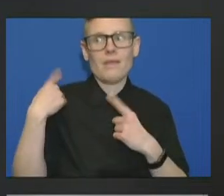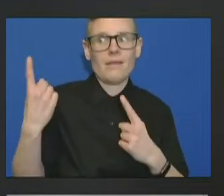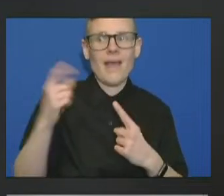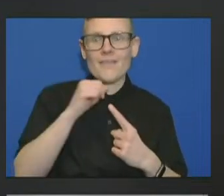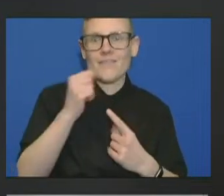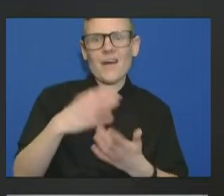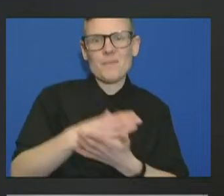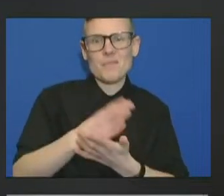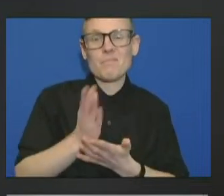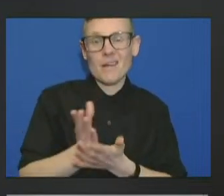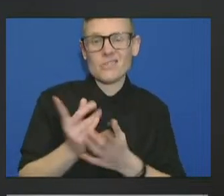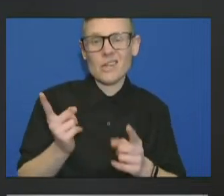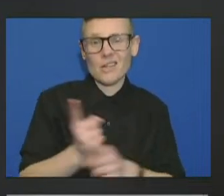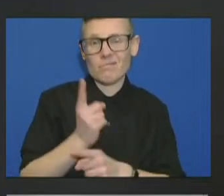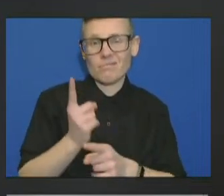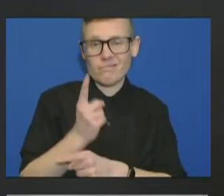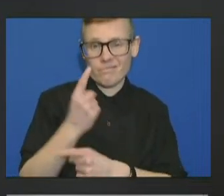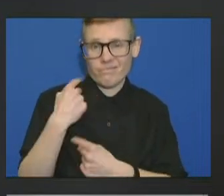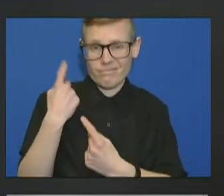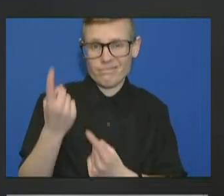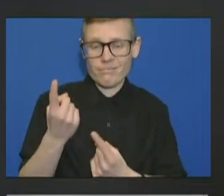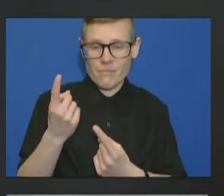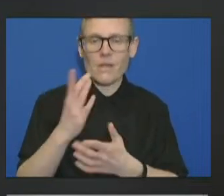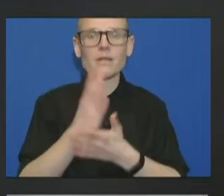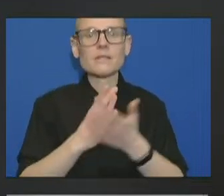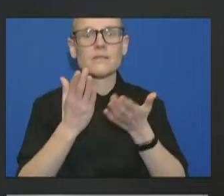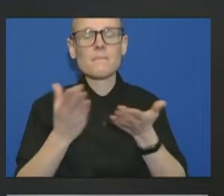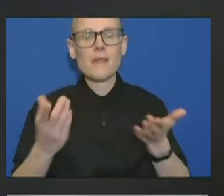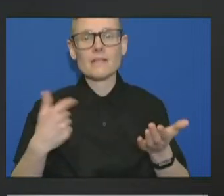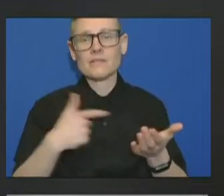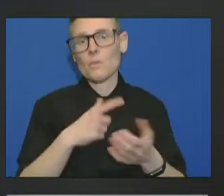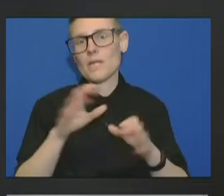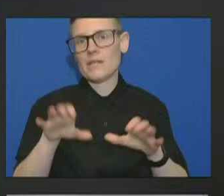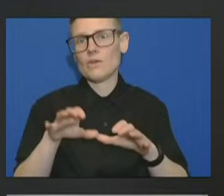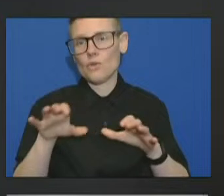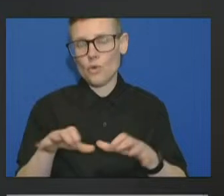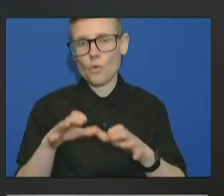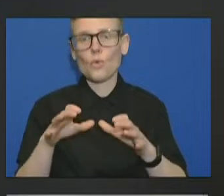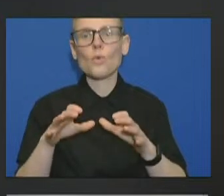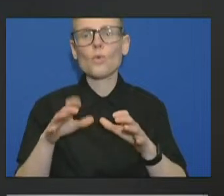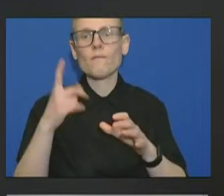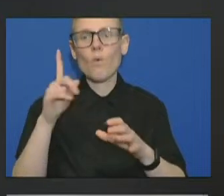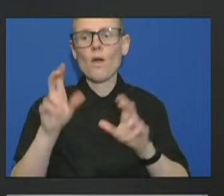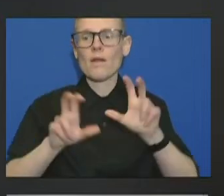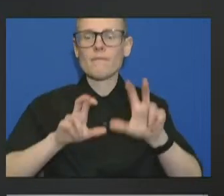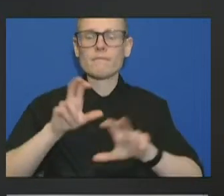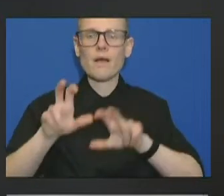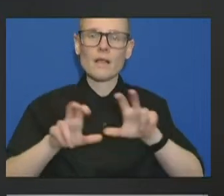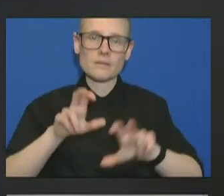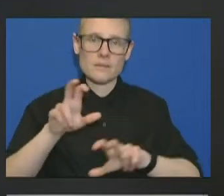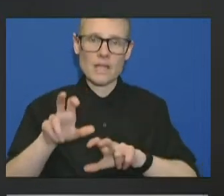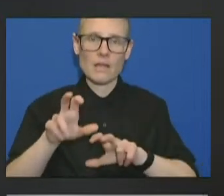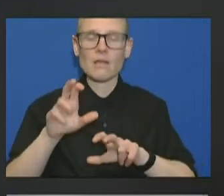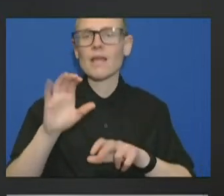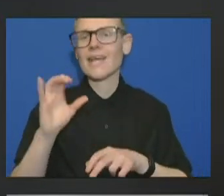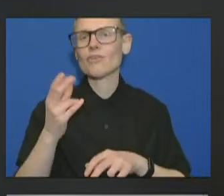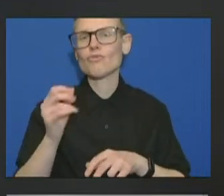repairs, but rather we haven't been budgeting for it the way that we should, and that there's